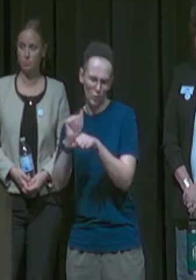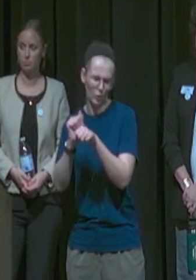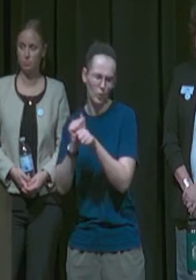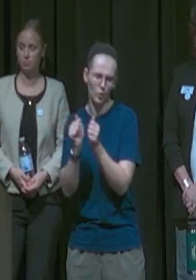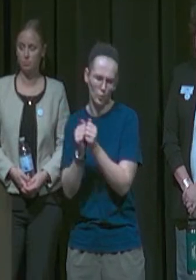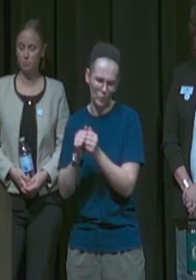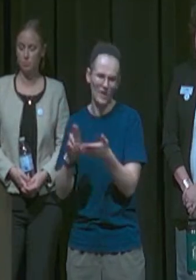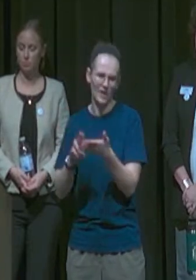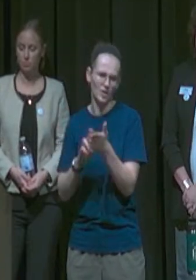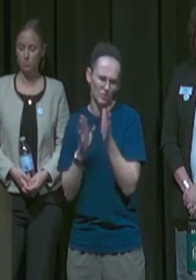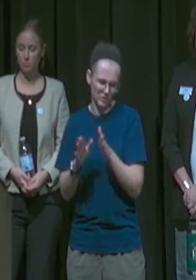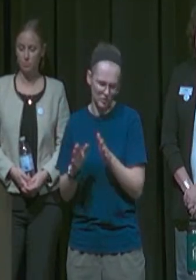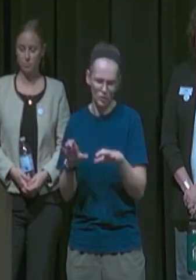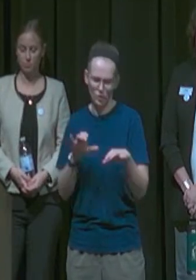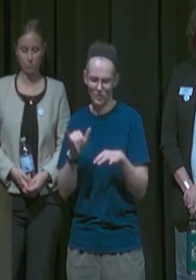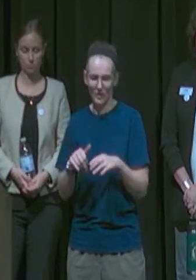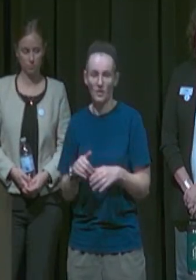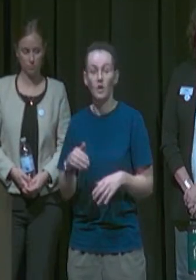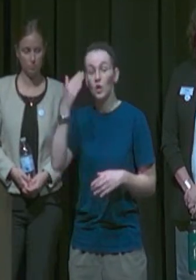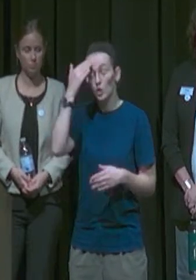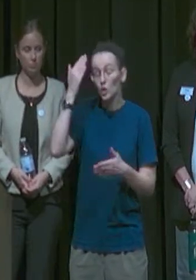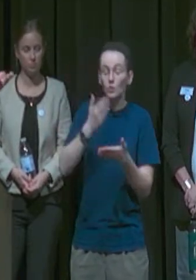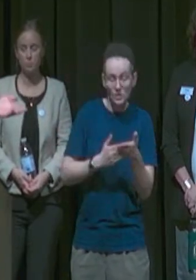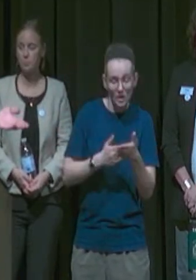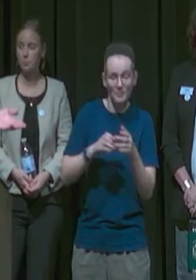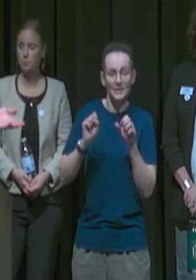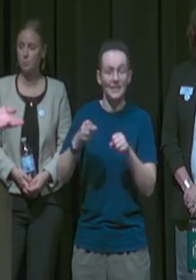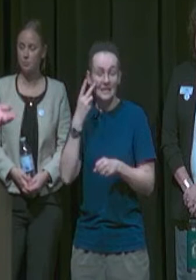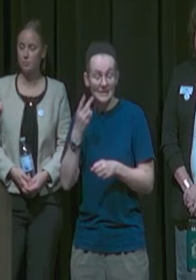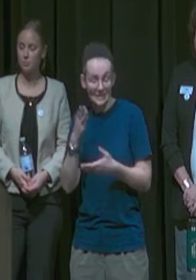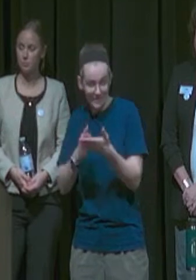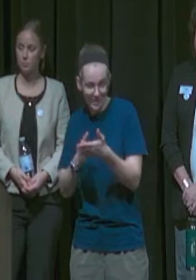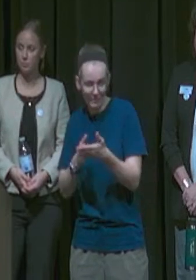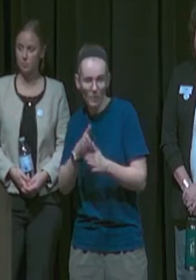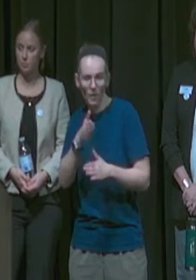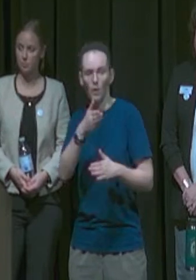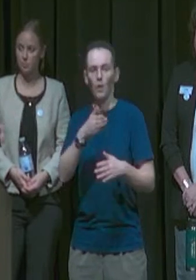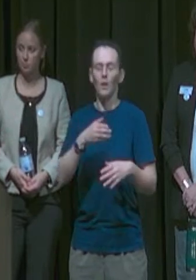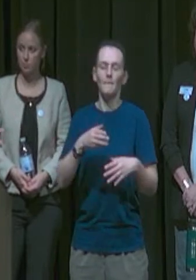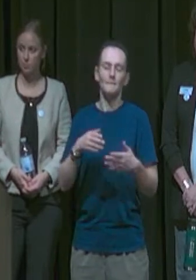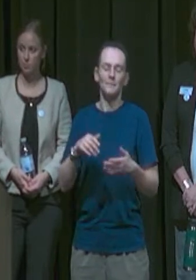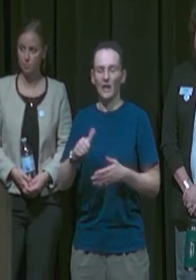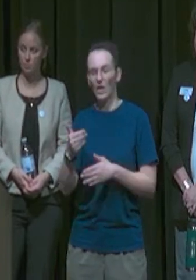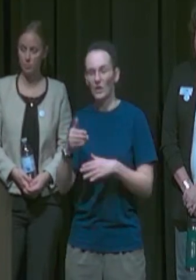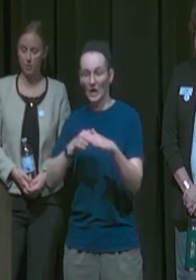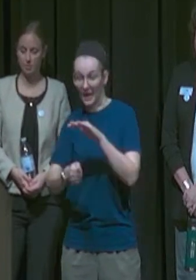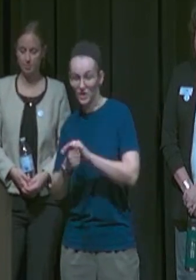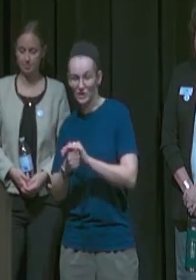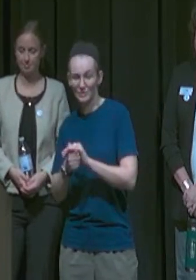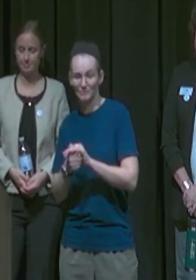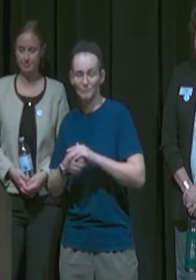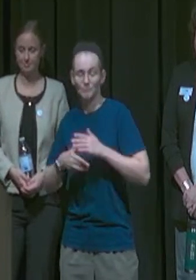that so we know some of it you can see it there's part of it that's underneath um you know if you